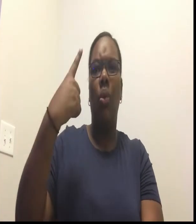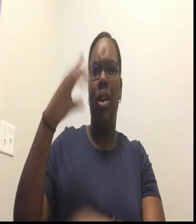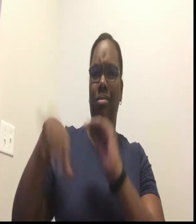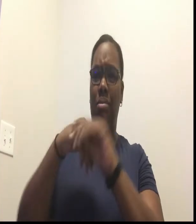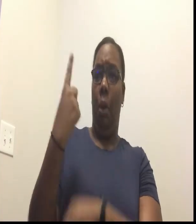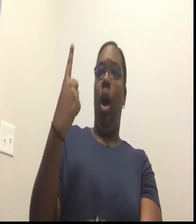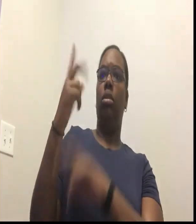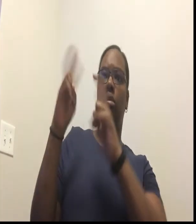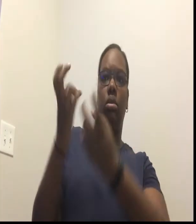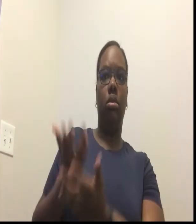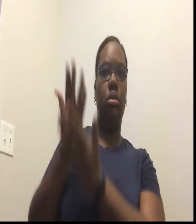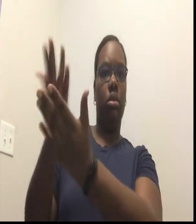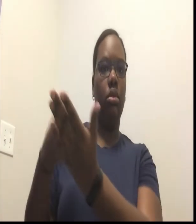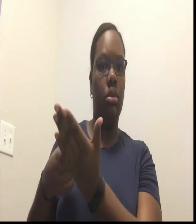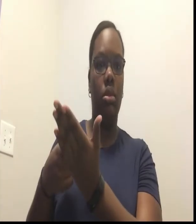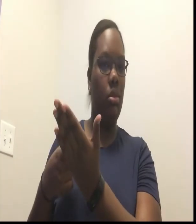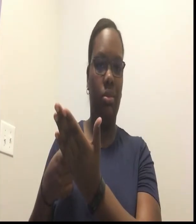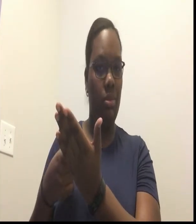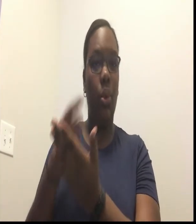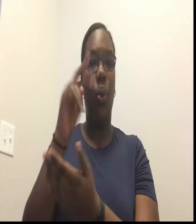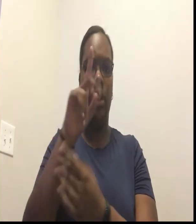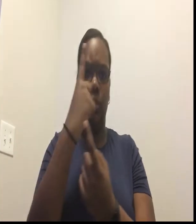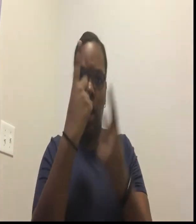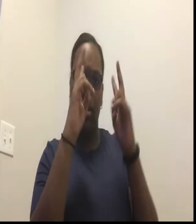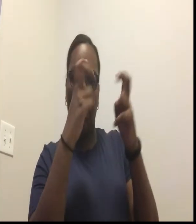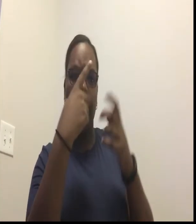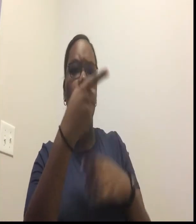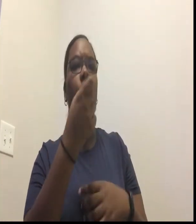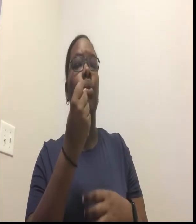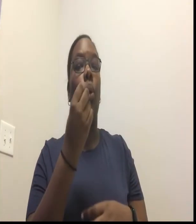times it's about ten minutes per side